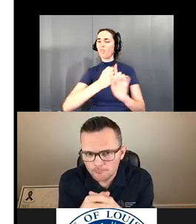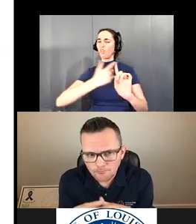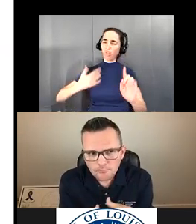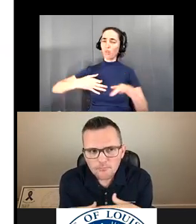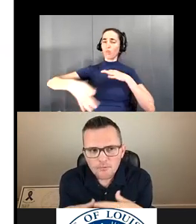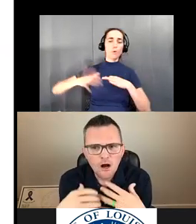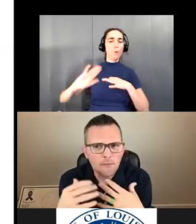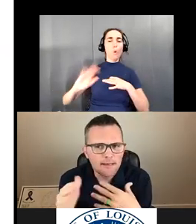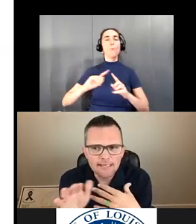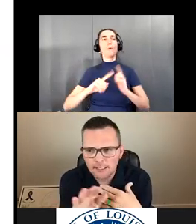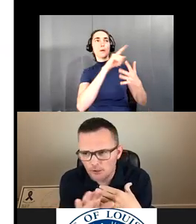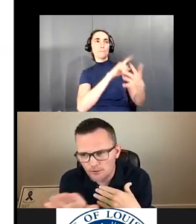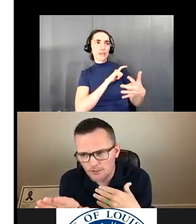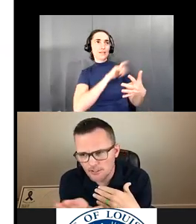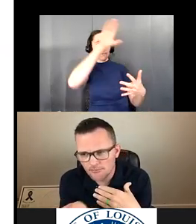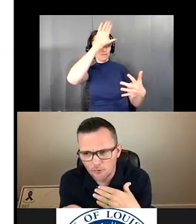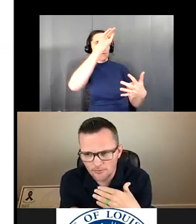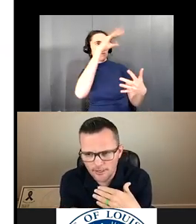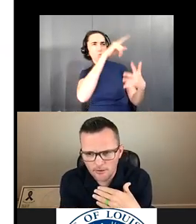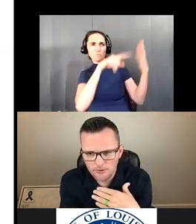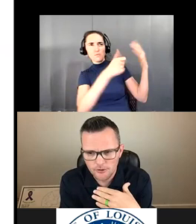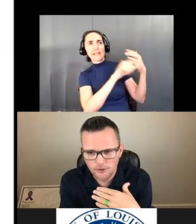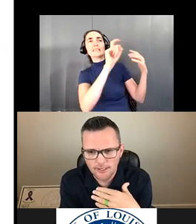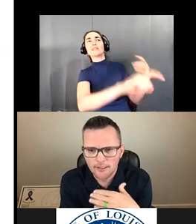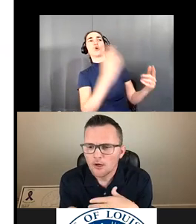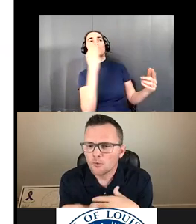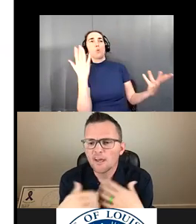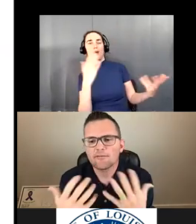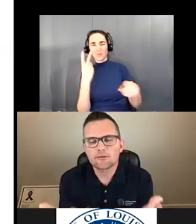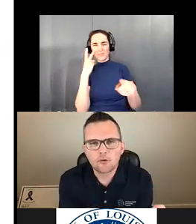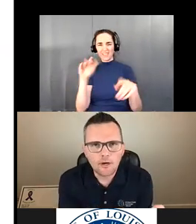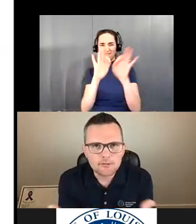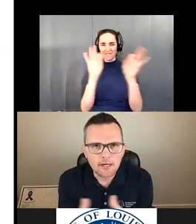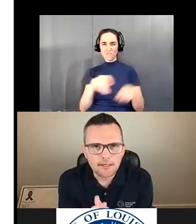15:41:00 And it and you can see the form there on your screen, we have these on our website